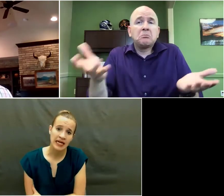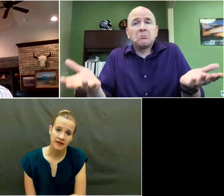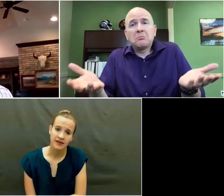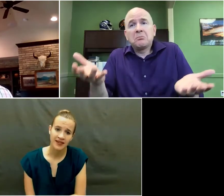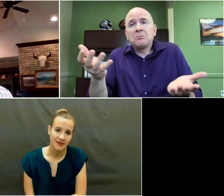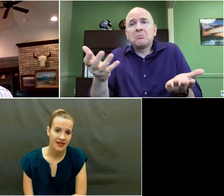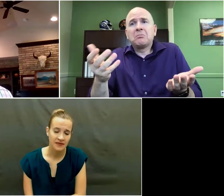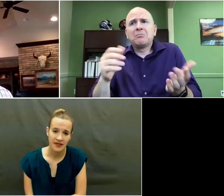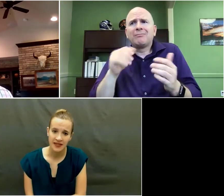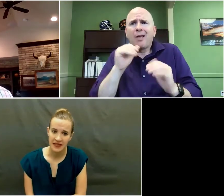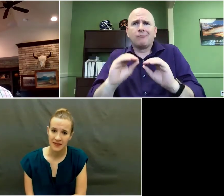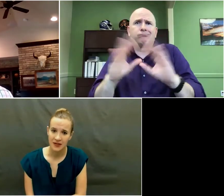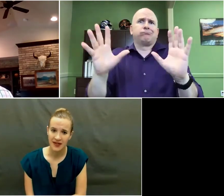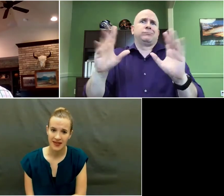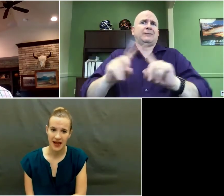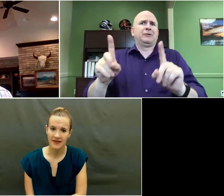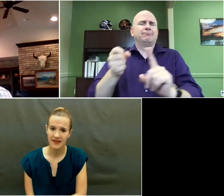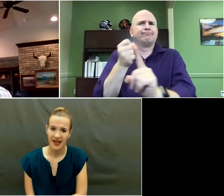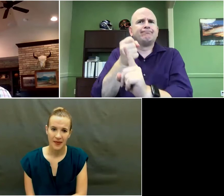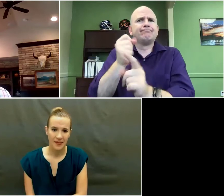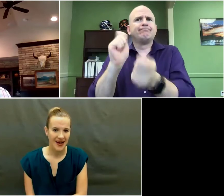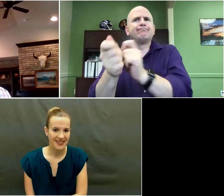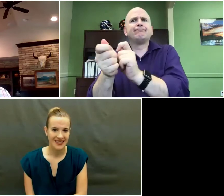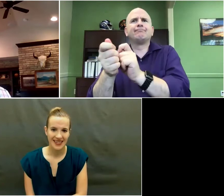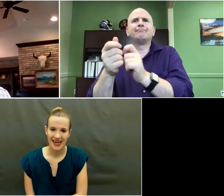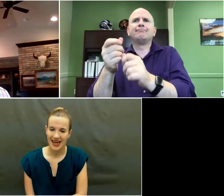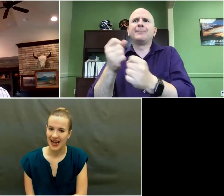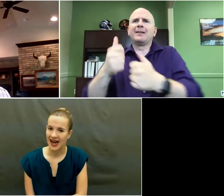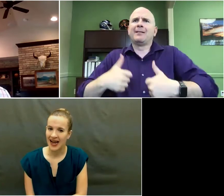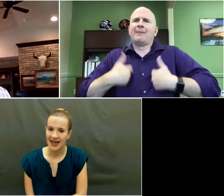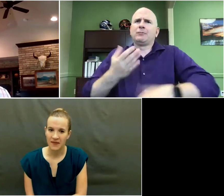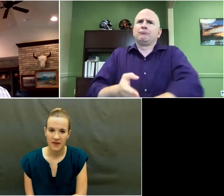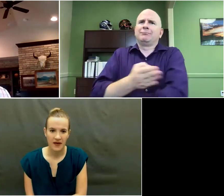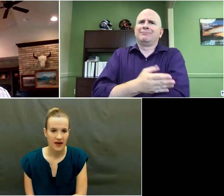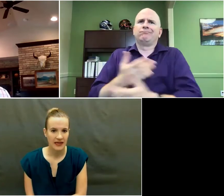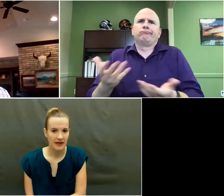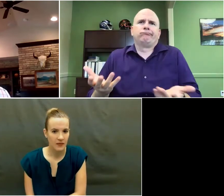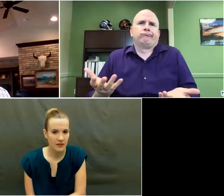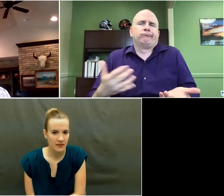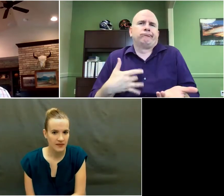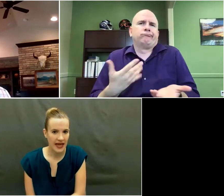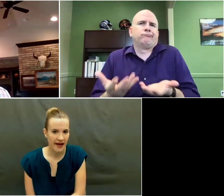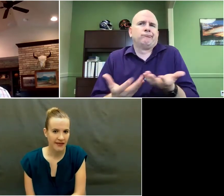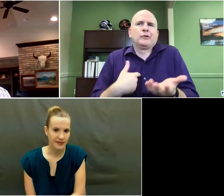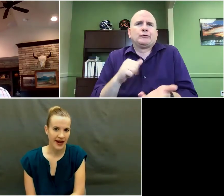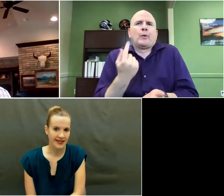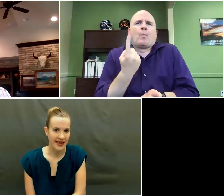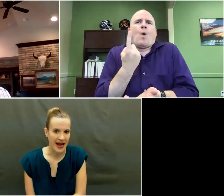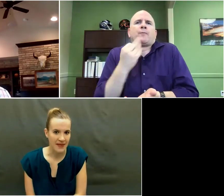definitely did make a difference in some students lives. But I cannot look back and say that I made